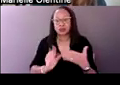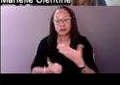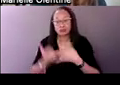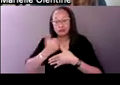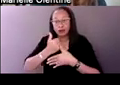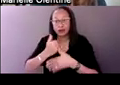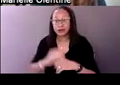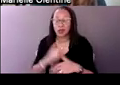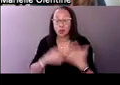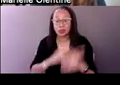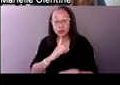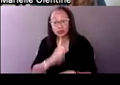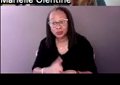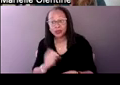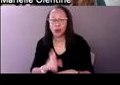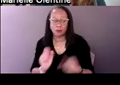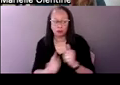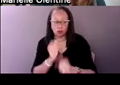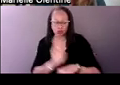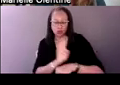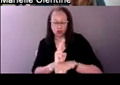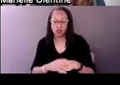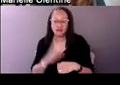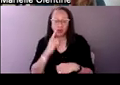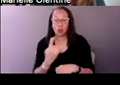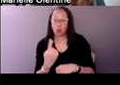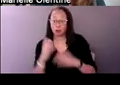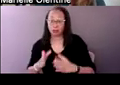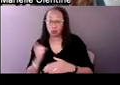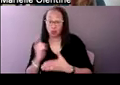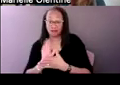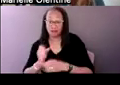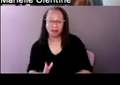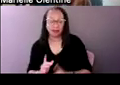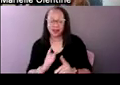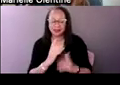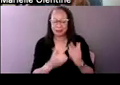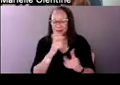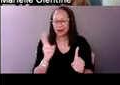But once you have your priorities, what seems